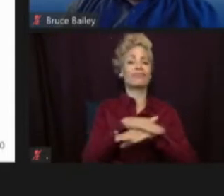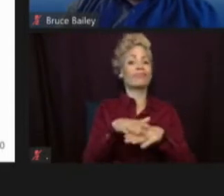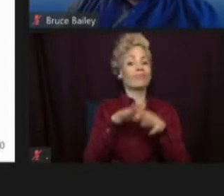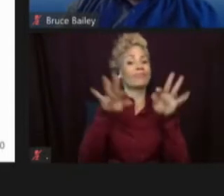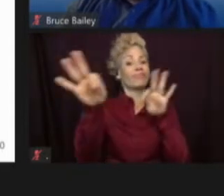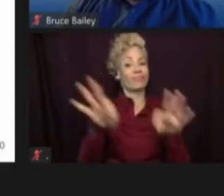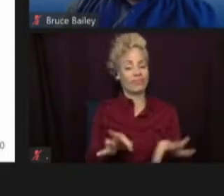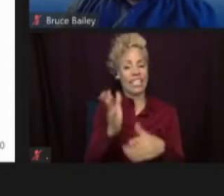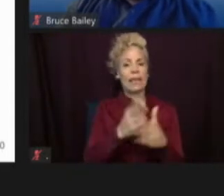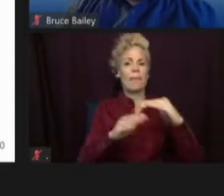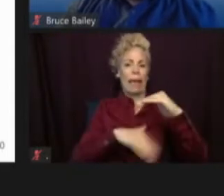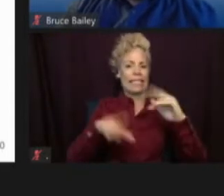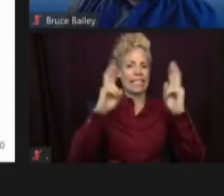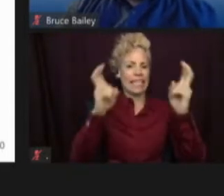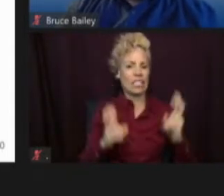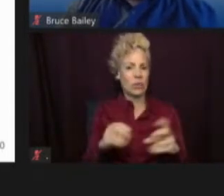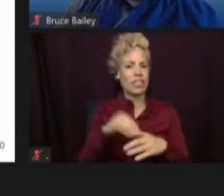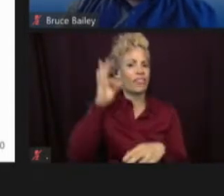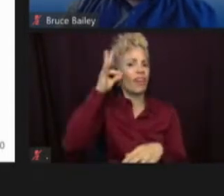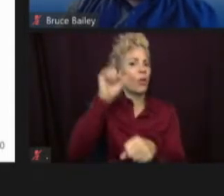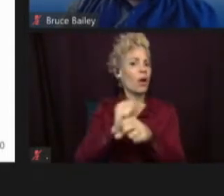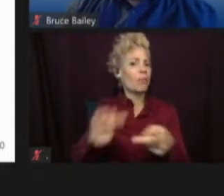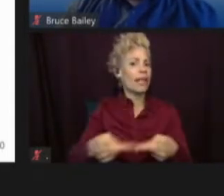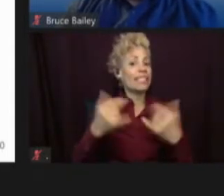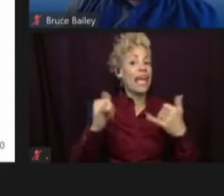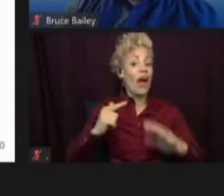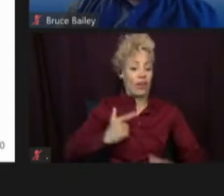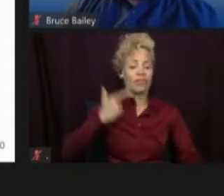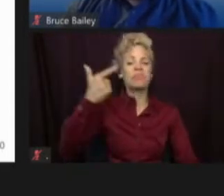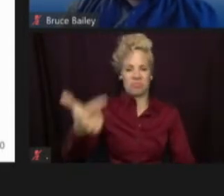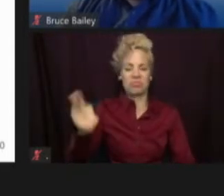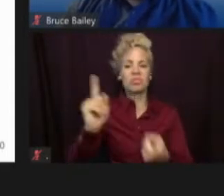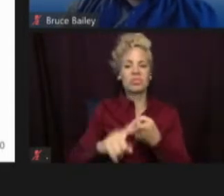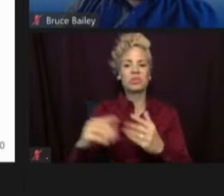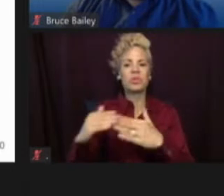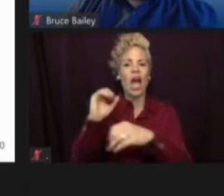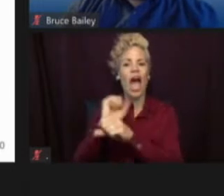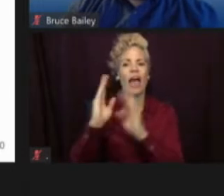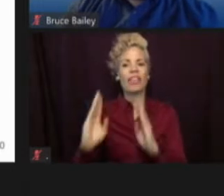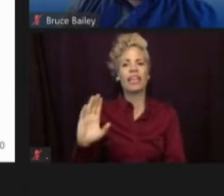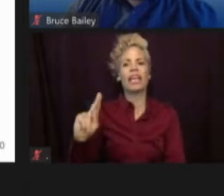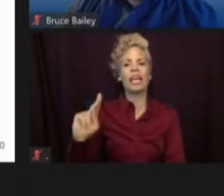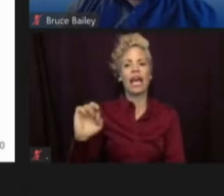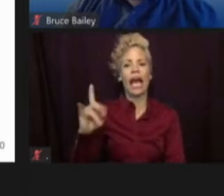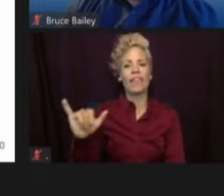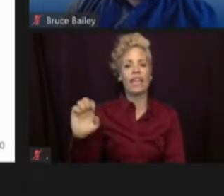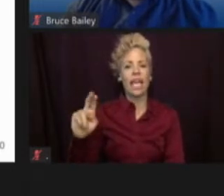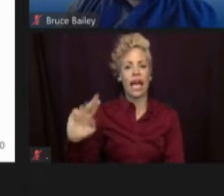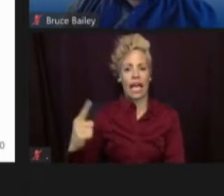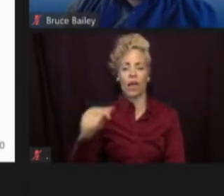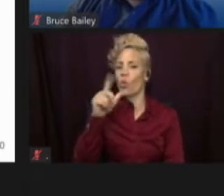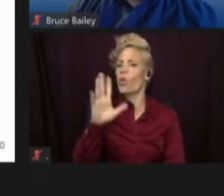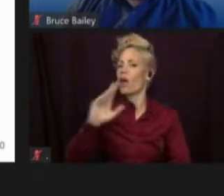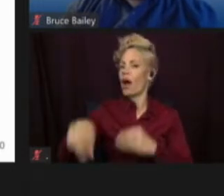And now I would like to turn this over to my colleague Kathy Eng, who will be talking about accessible meeting platforms.